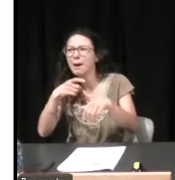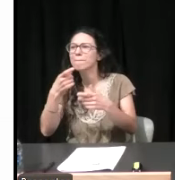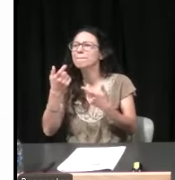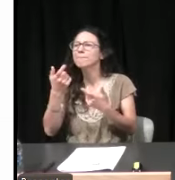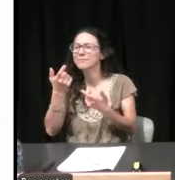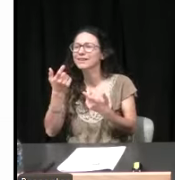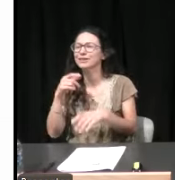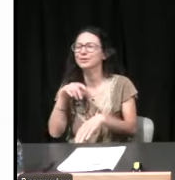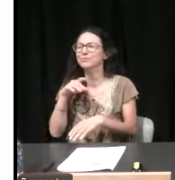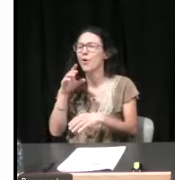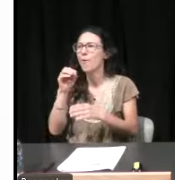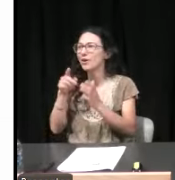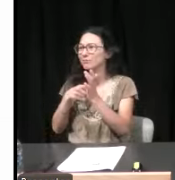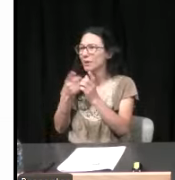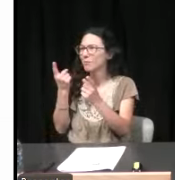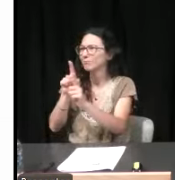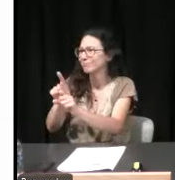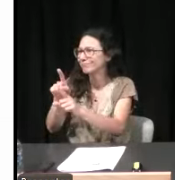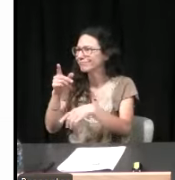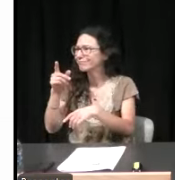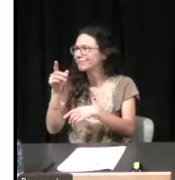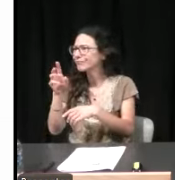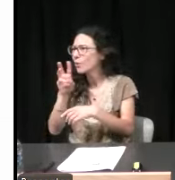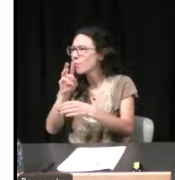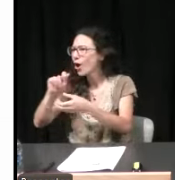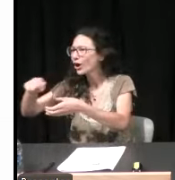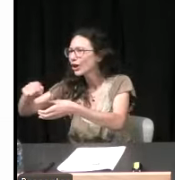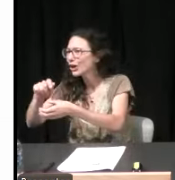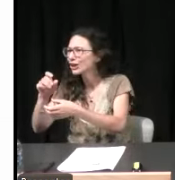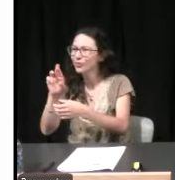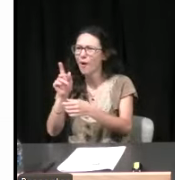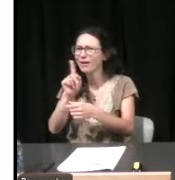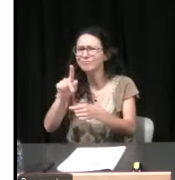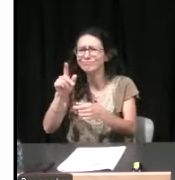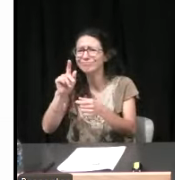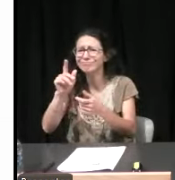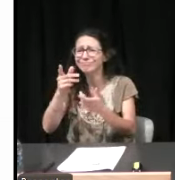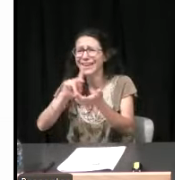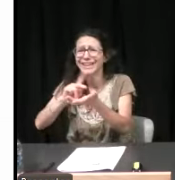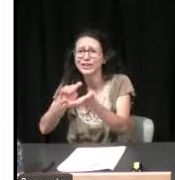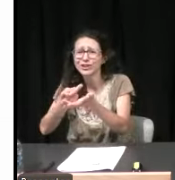sometimes we'll have to ask well can we reschedule this for a later date solely for that reason and